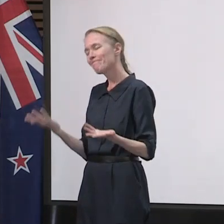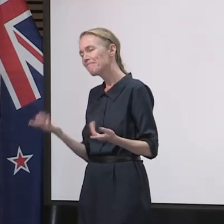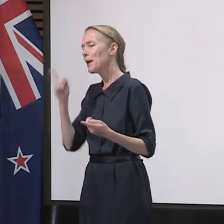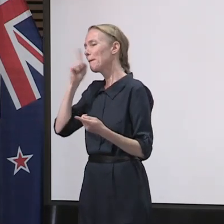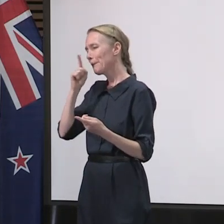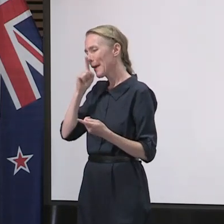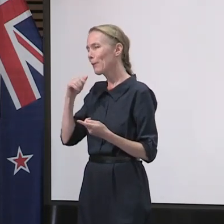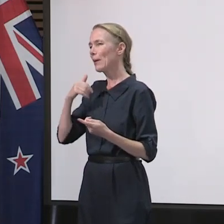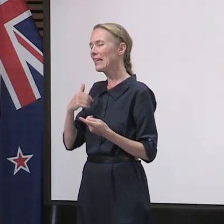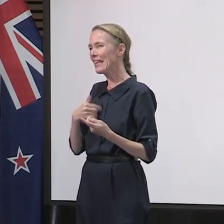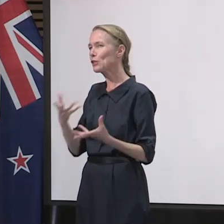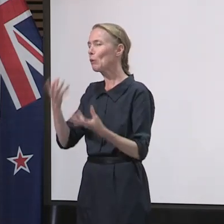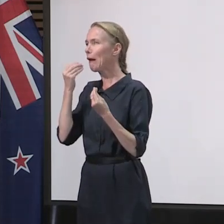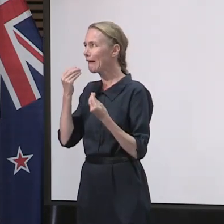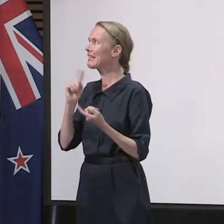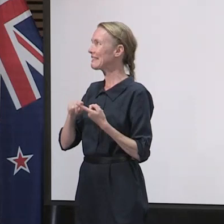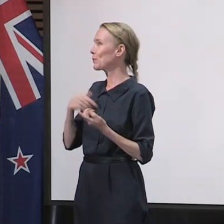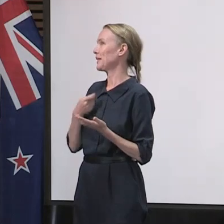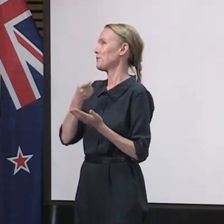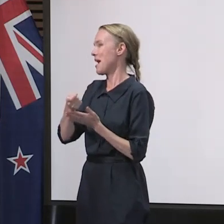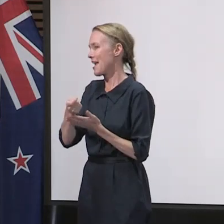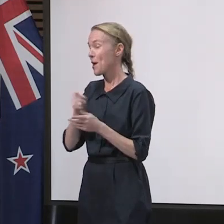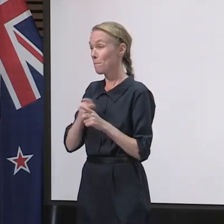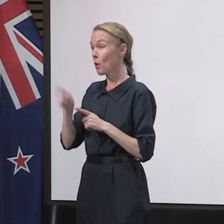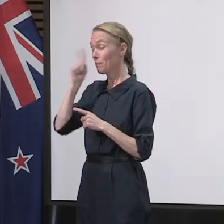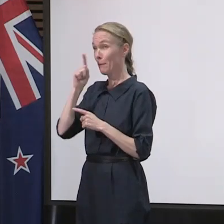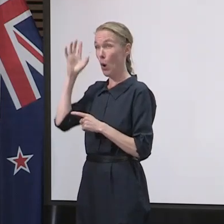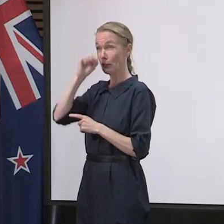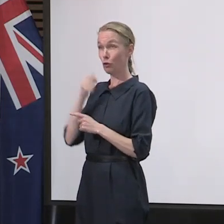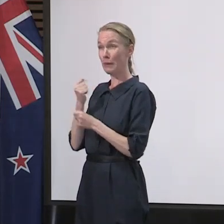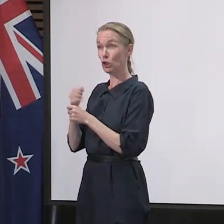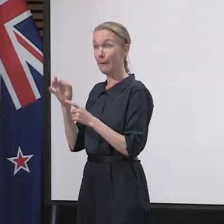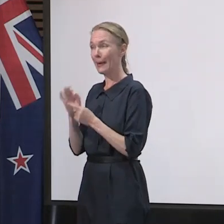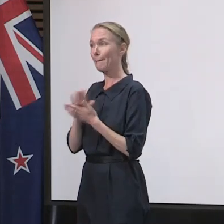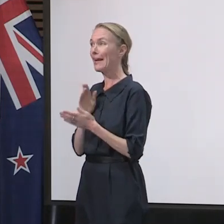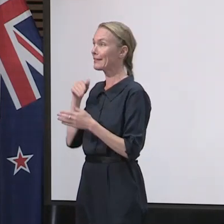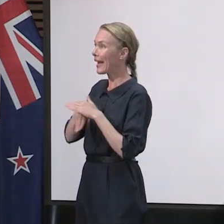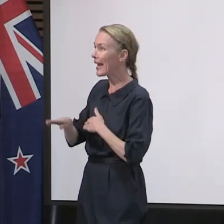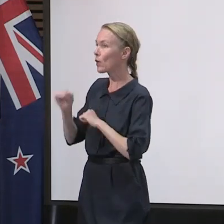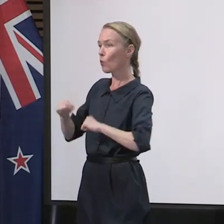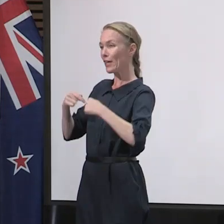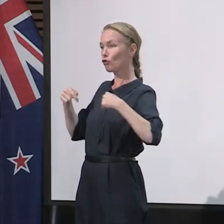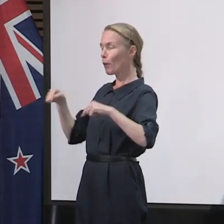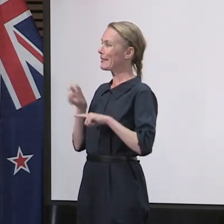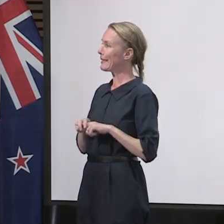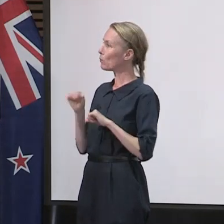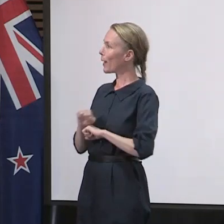something that people are used to doing. They're used to getting their money's worth by coming in, sitting in a